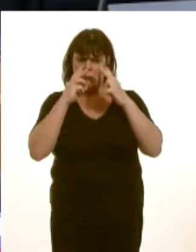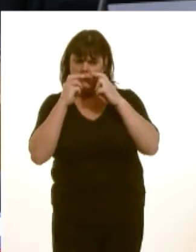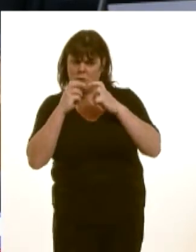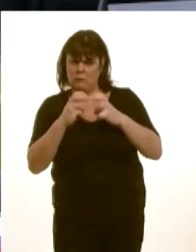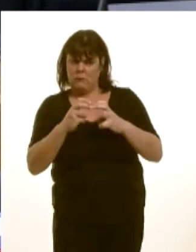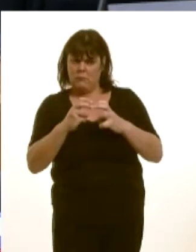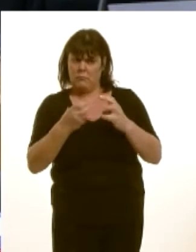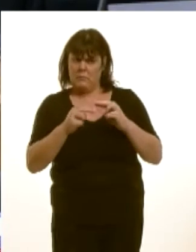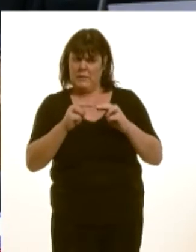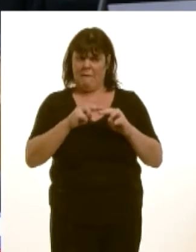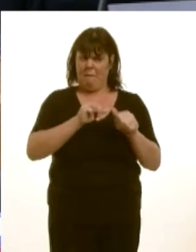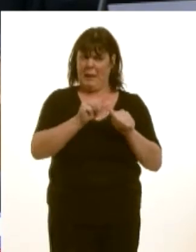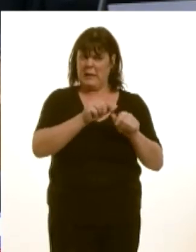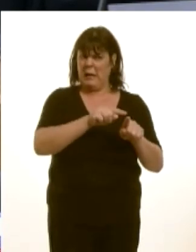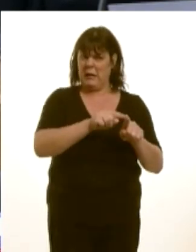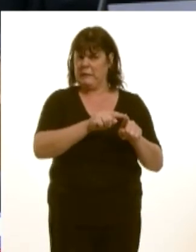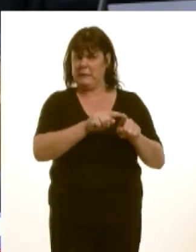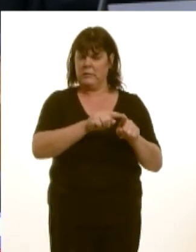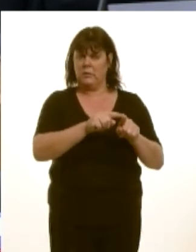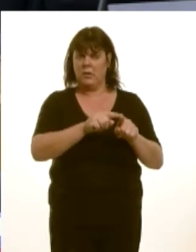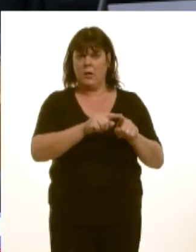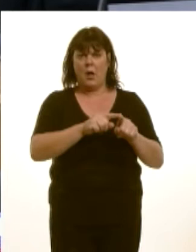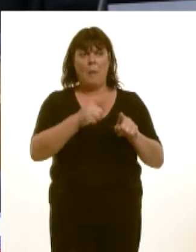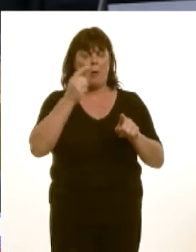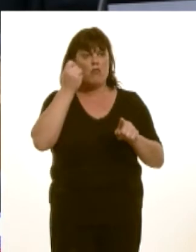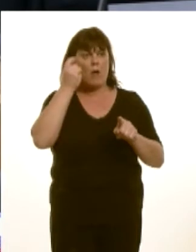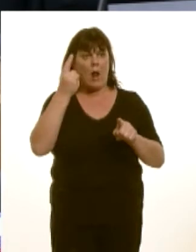Nor could it be delivered in a timescale that would be faster than the black route.